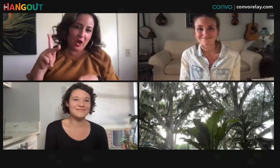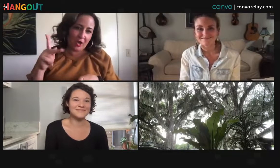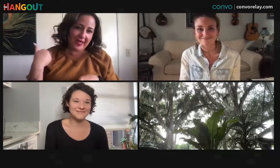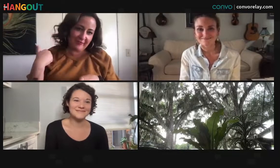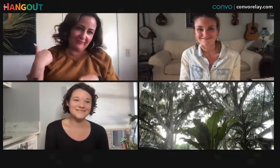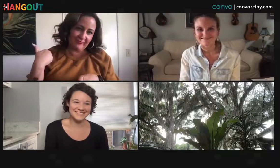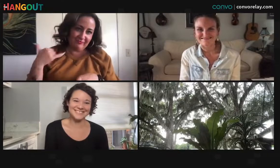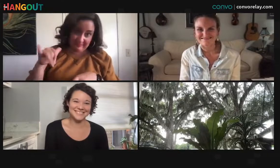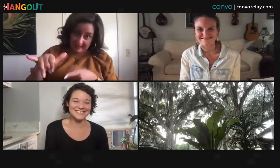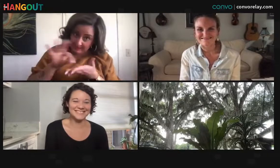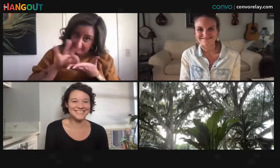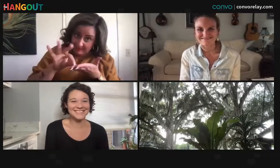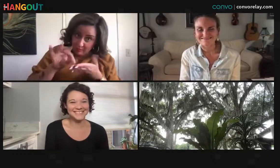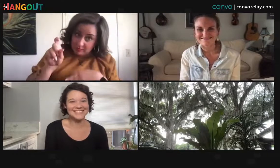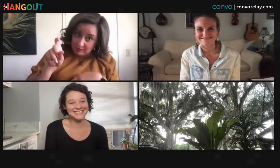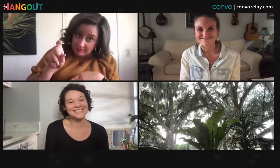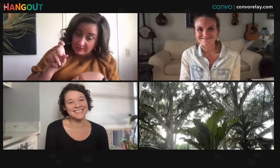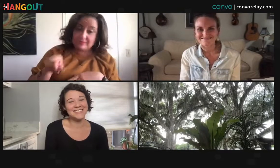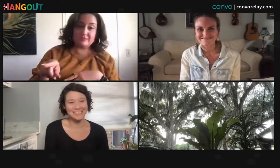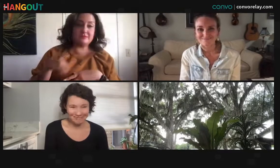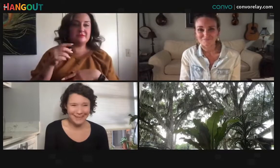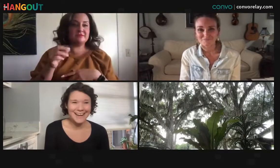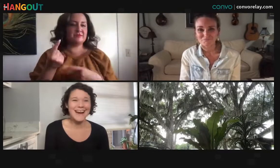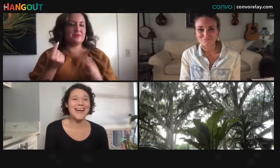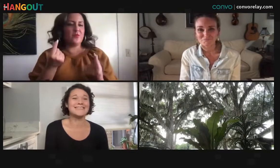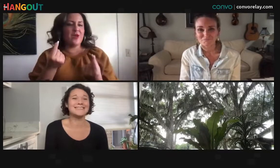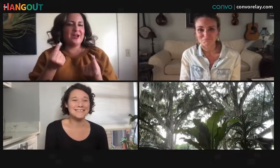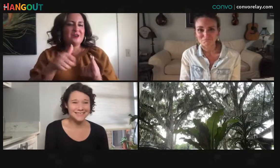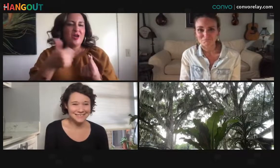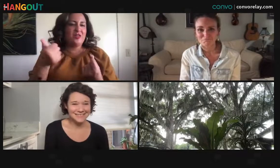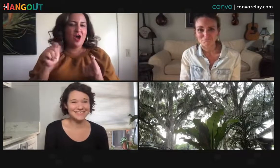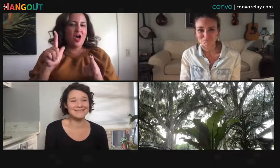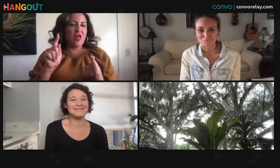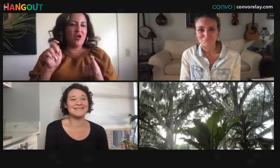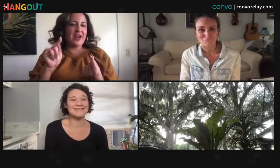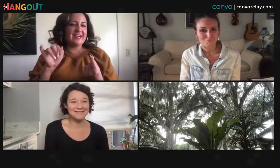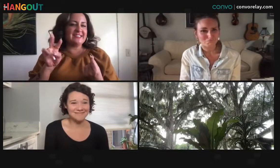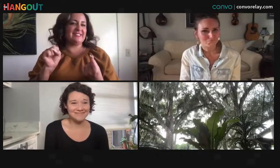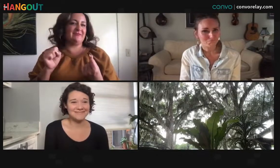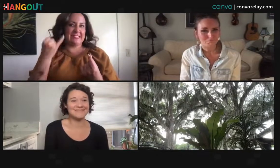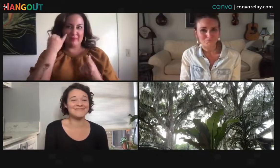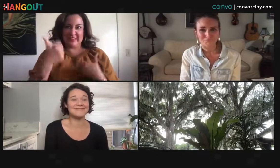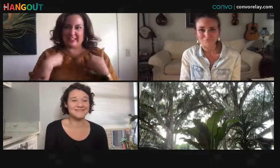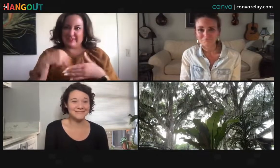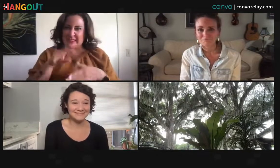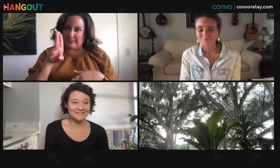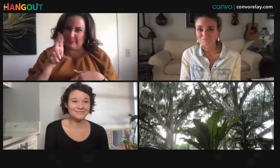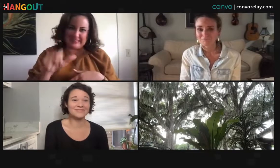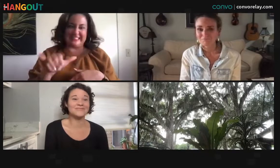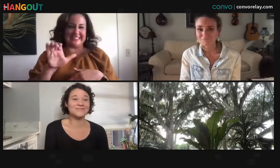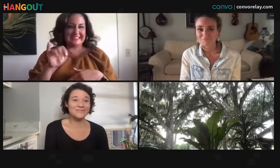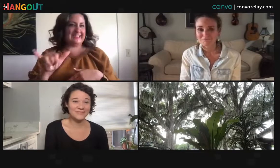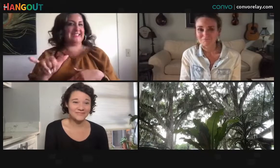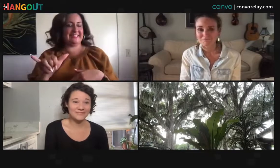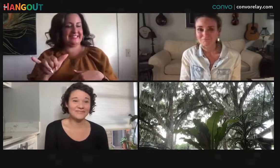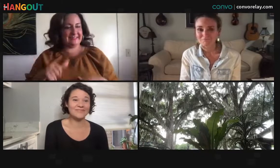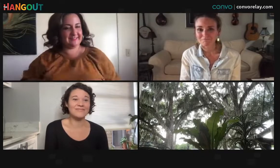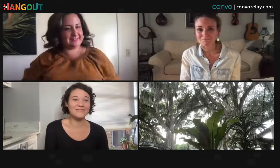central park of course right does that count oh yeah what are some other alternatives let's say if we live in a busy city and